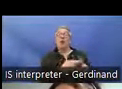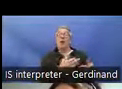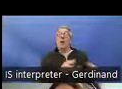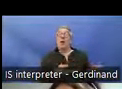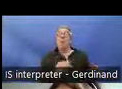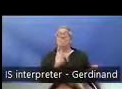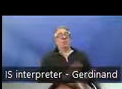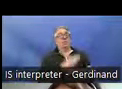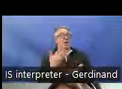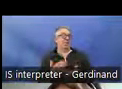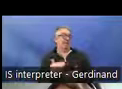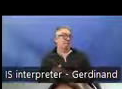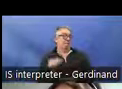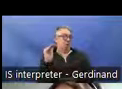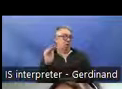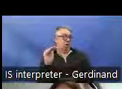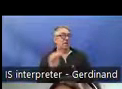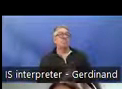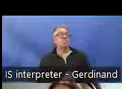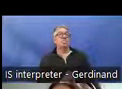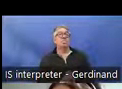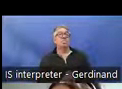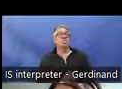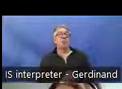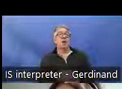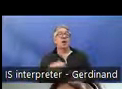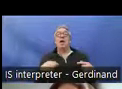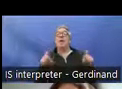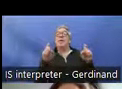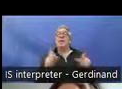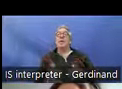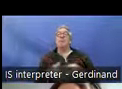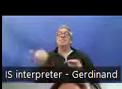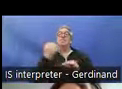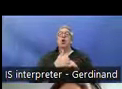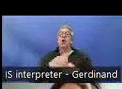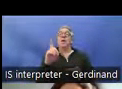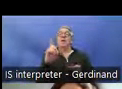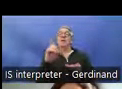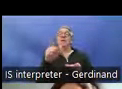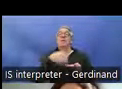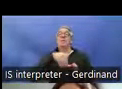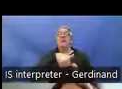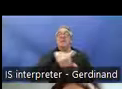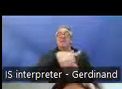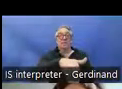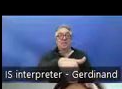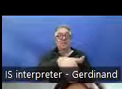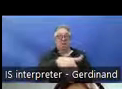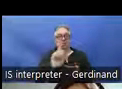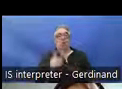Database, disability data resources to be easier to update and to add more information,